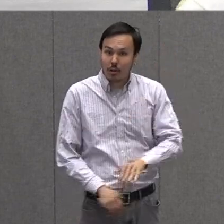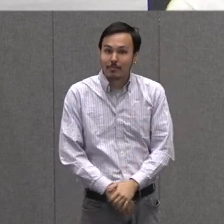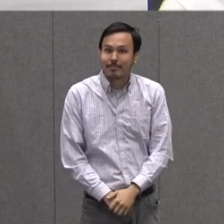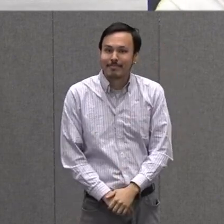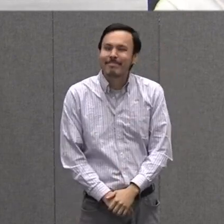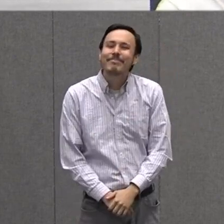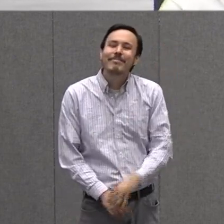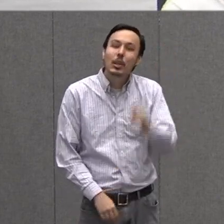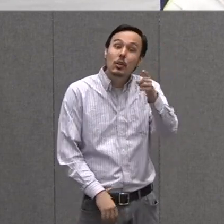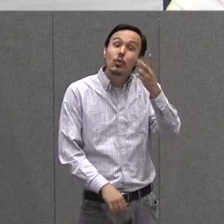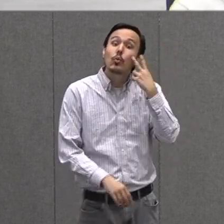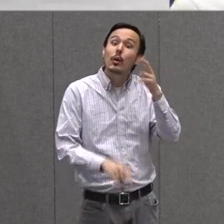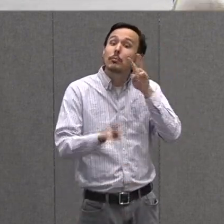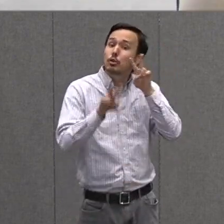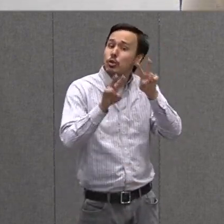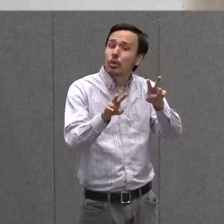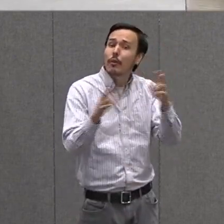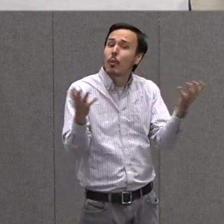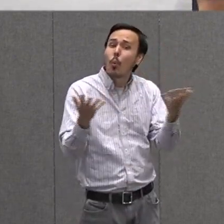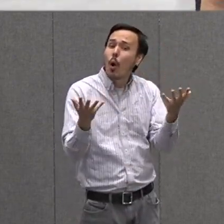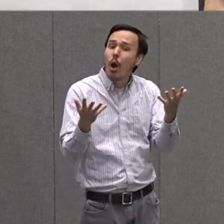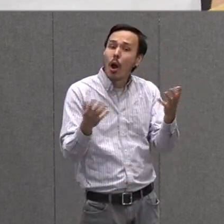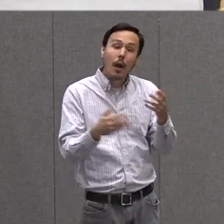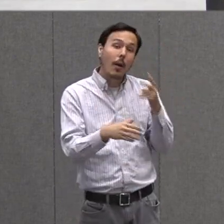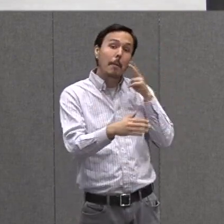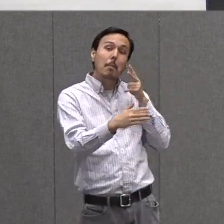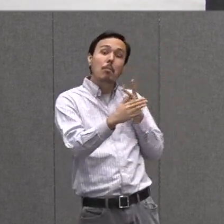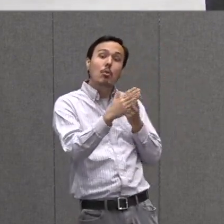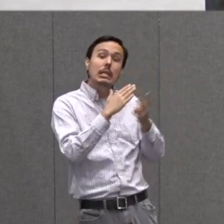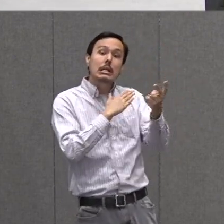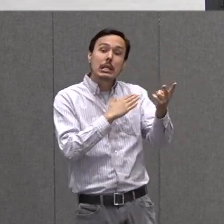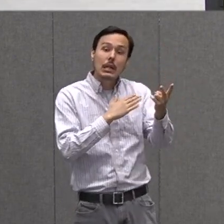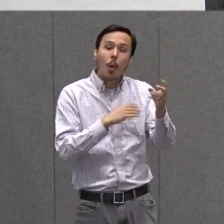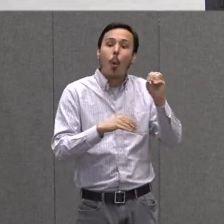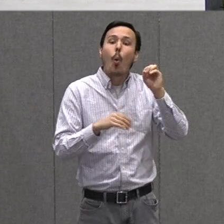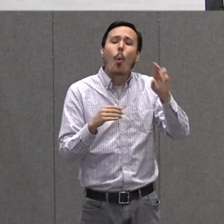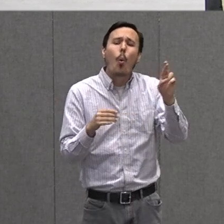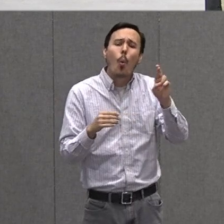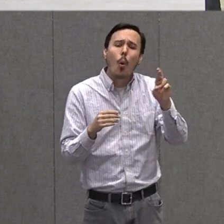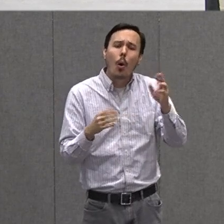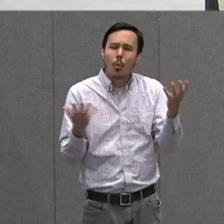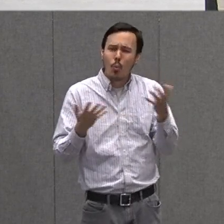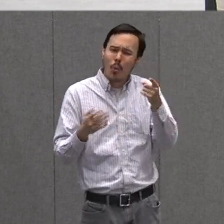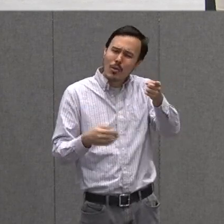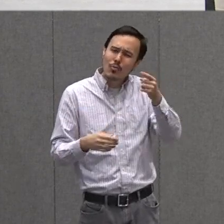What do you observe, predict, or wonder about this picture? Your choice.